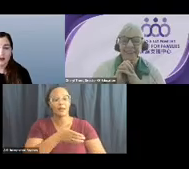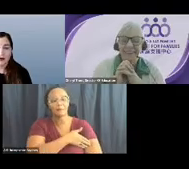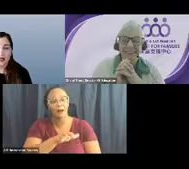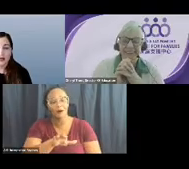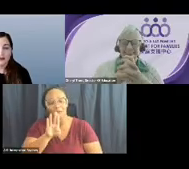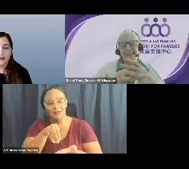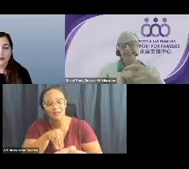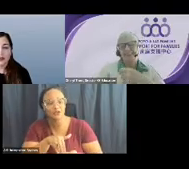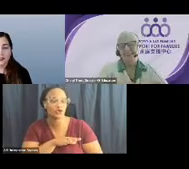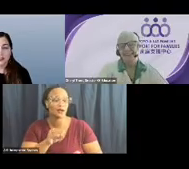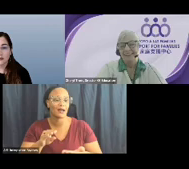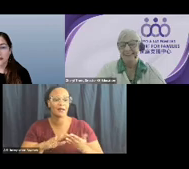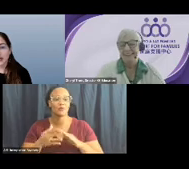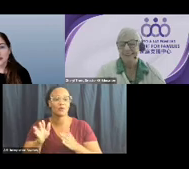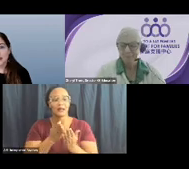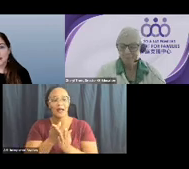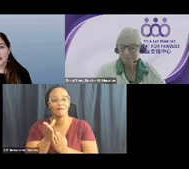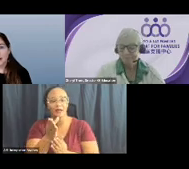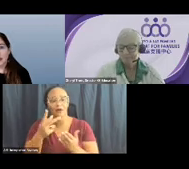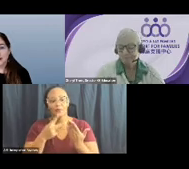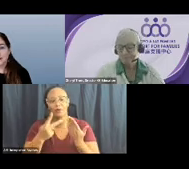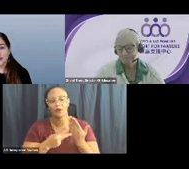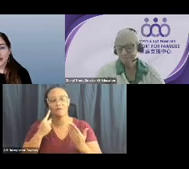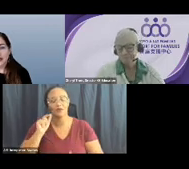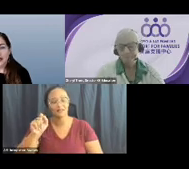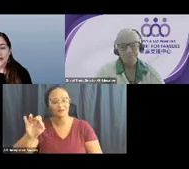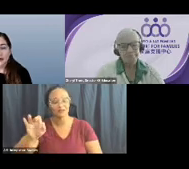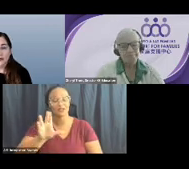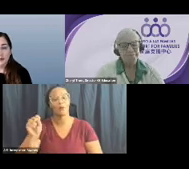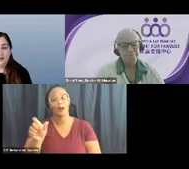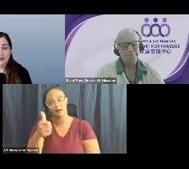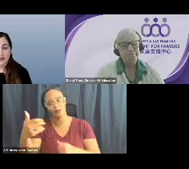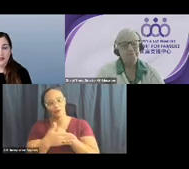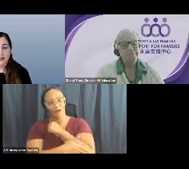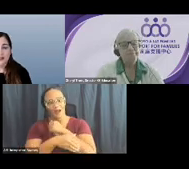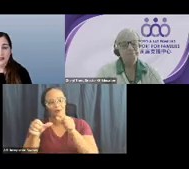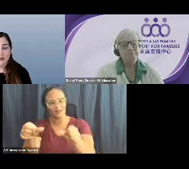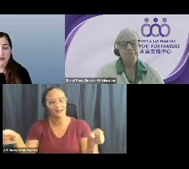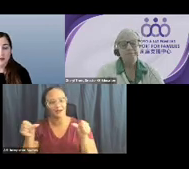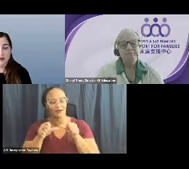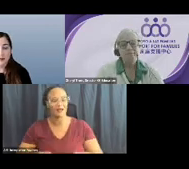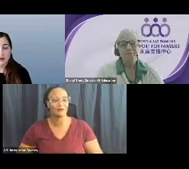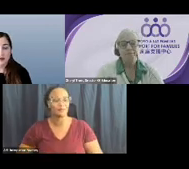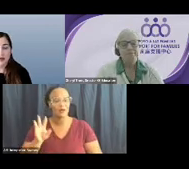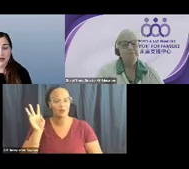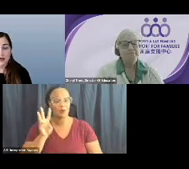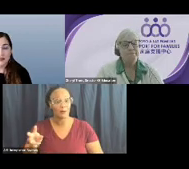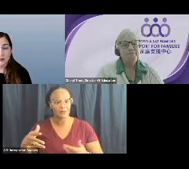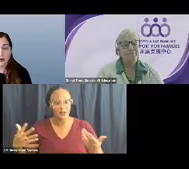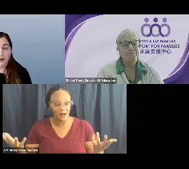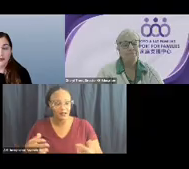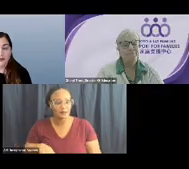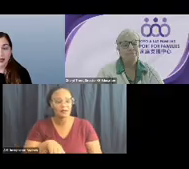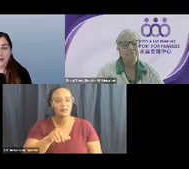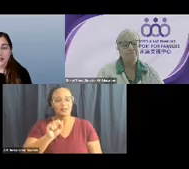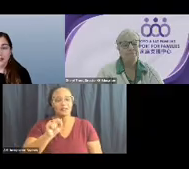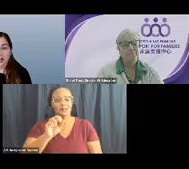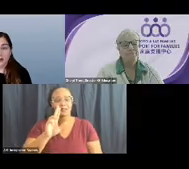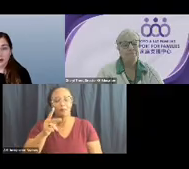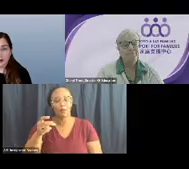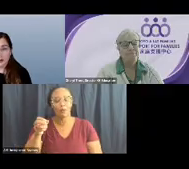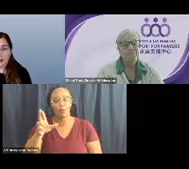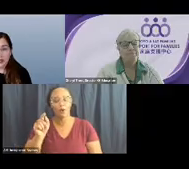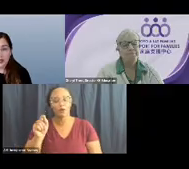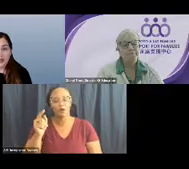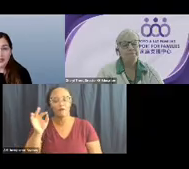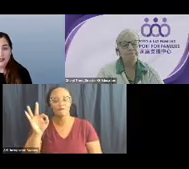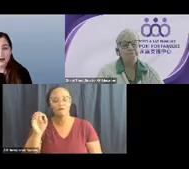Francisco and a few additional counties in their region. Their website is www.supportforfamilies.org.